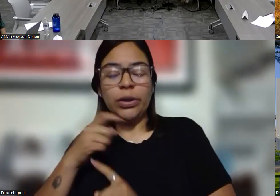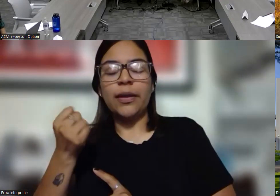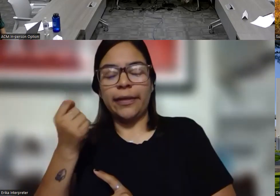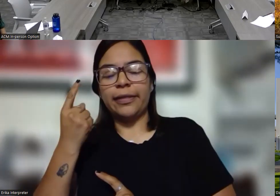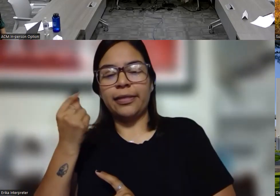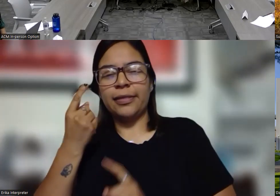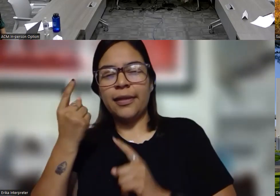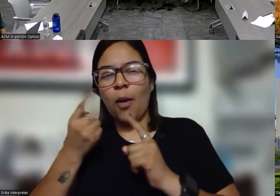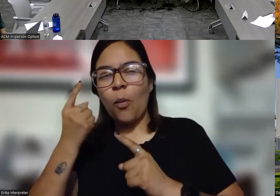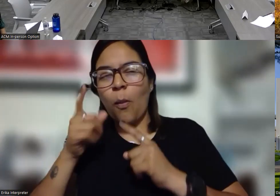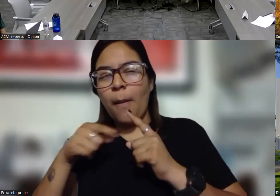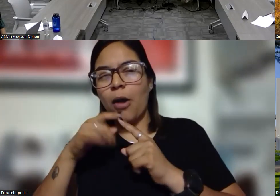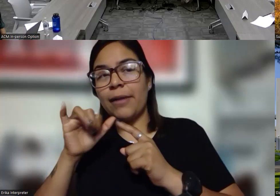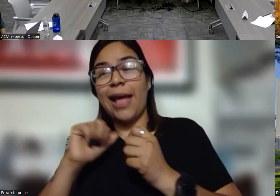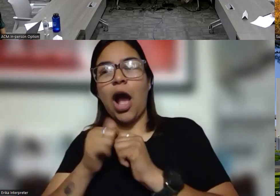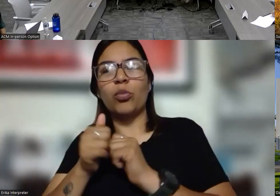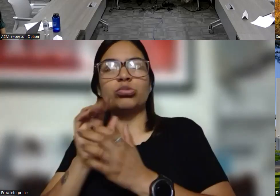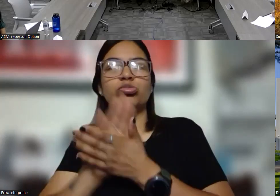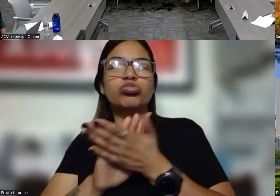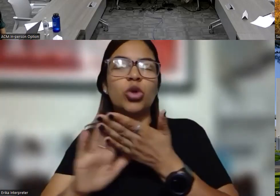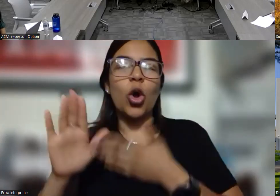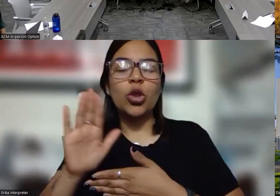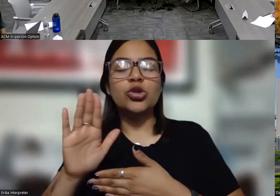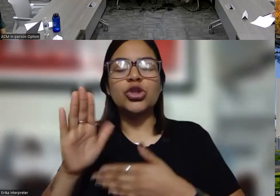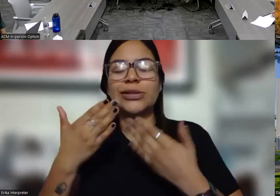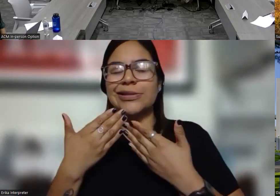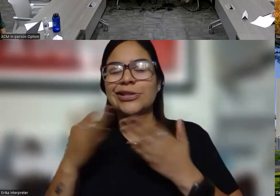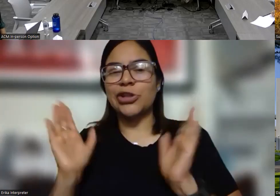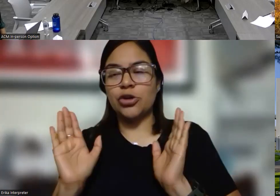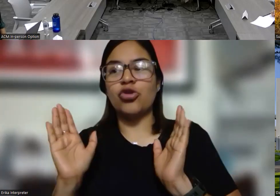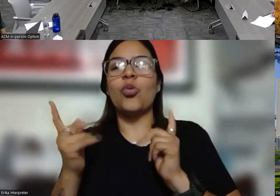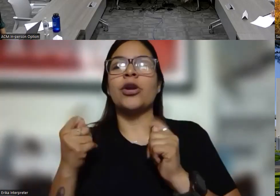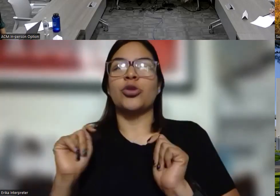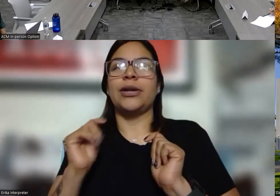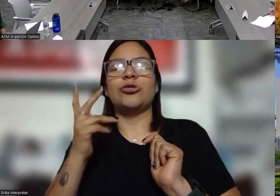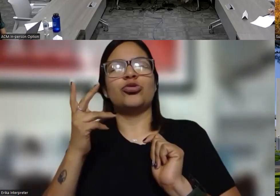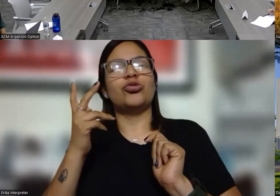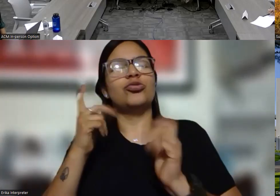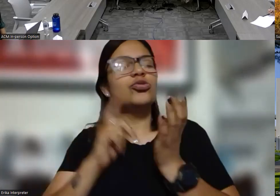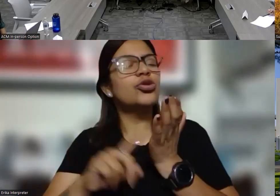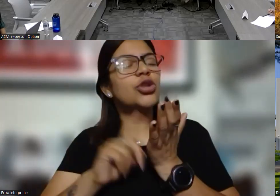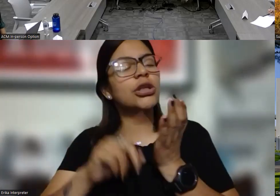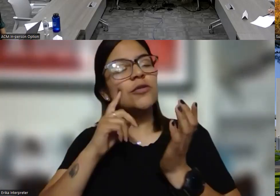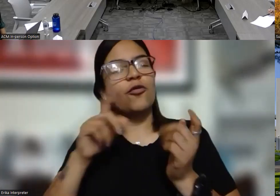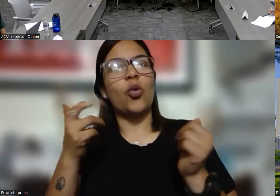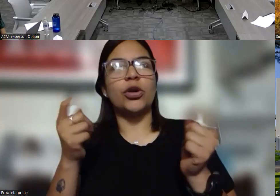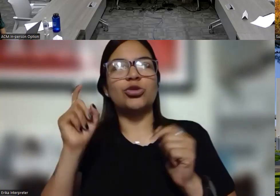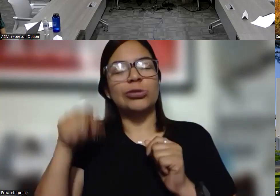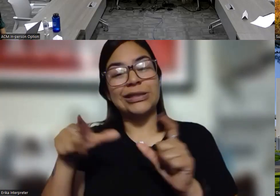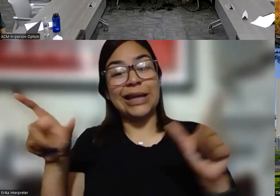the community colleges and and really re-examining some of the lure requirements and trying to to you